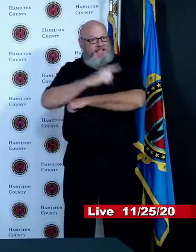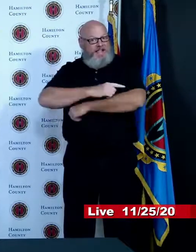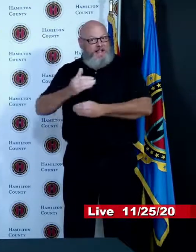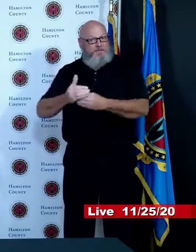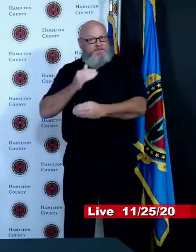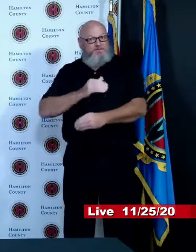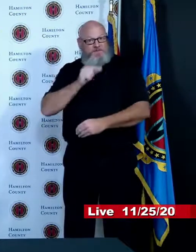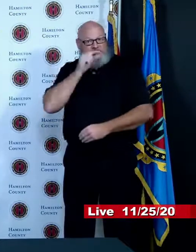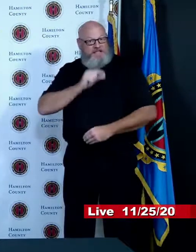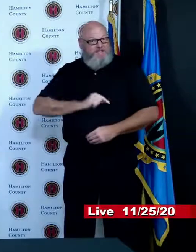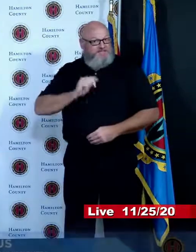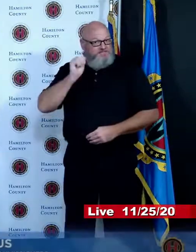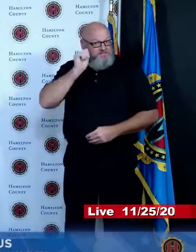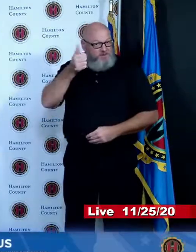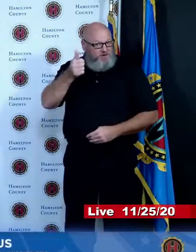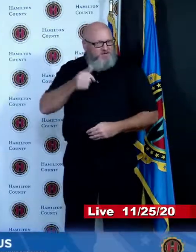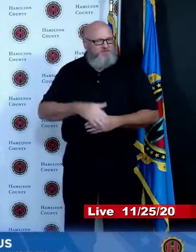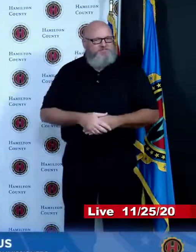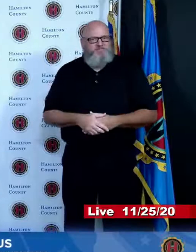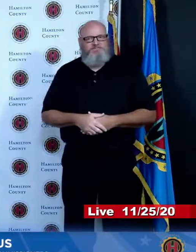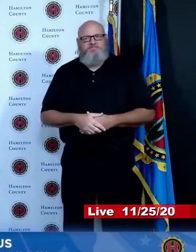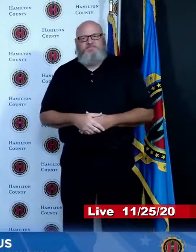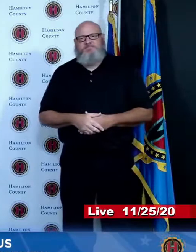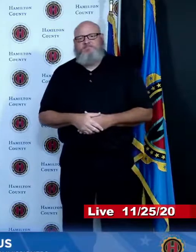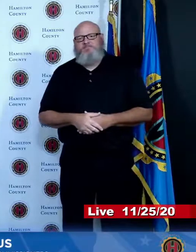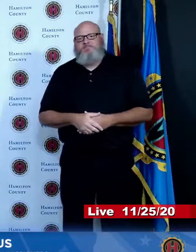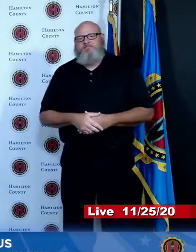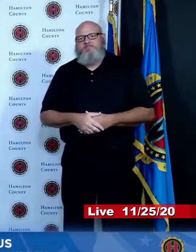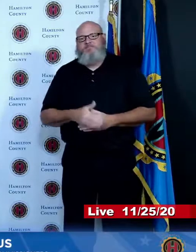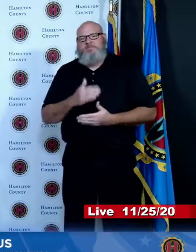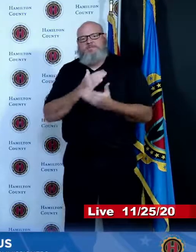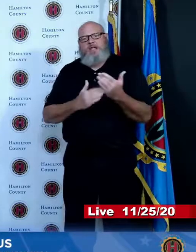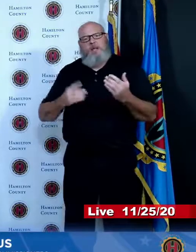there's some reason to believe that our efforts are beginning to show results